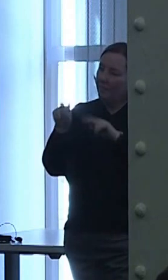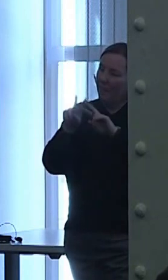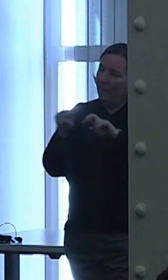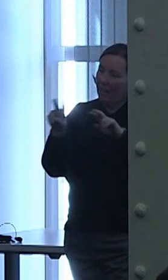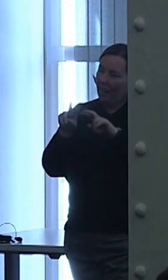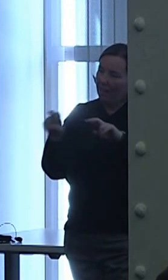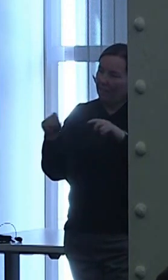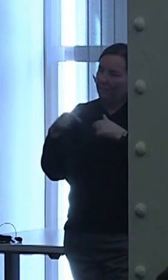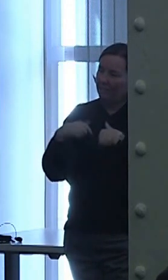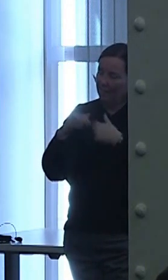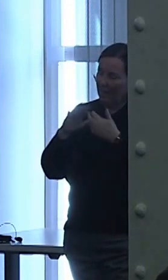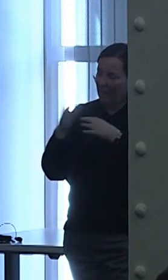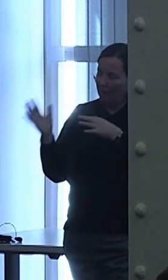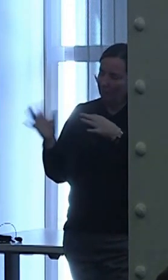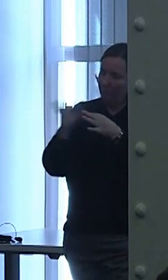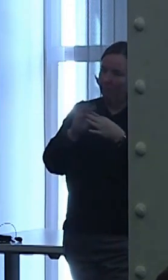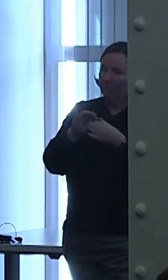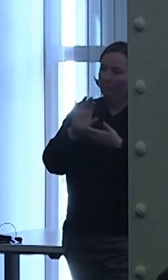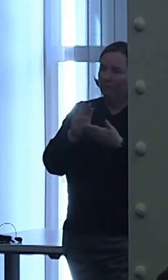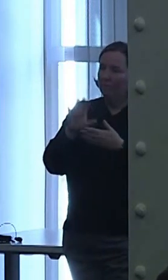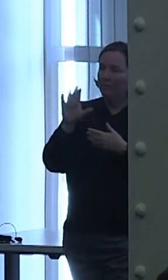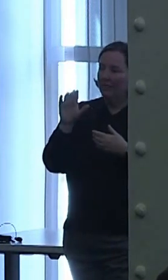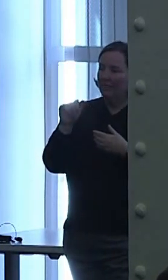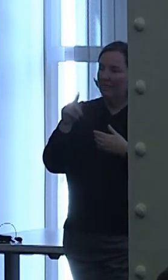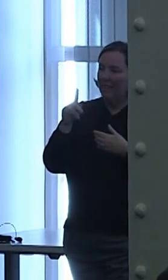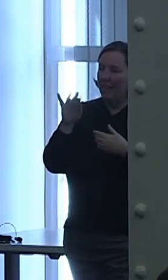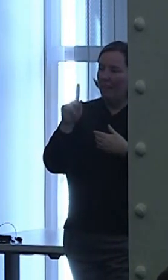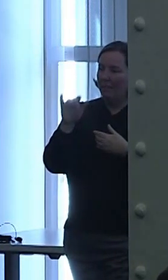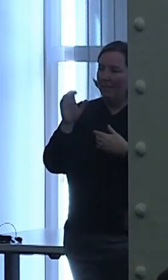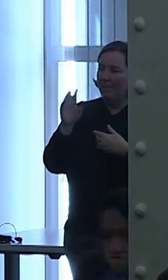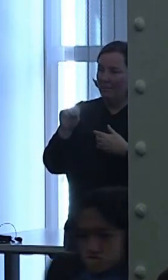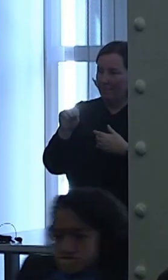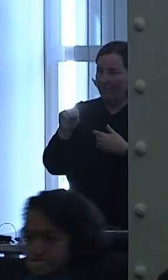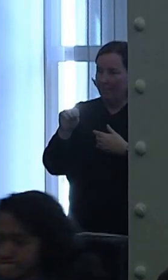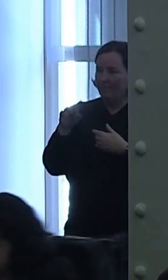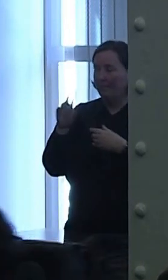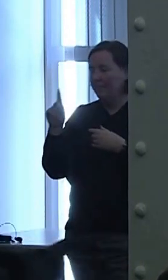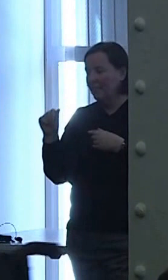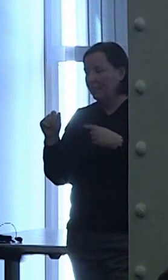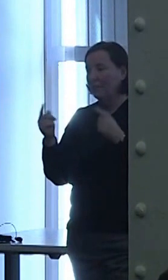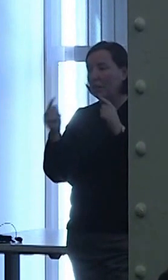how it relates to capitalism looking at disability across nation state borders